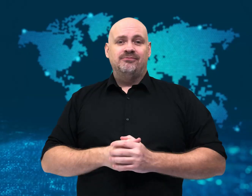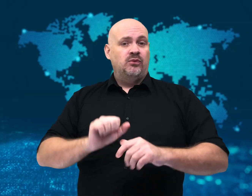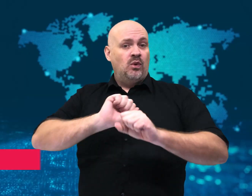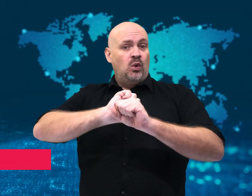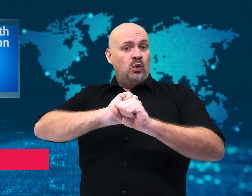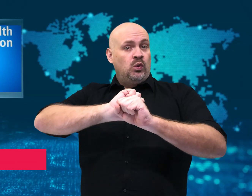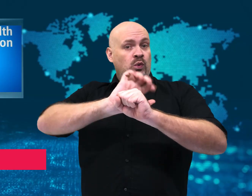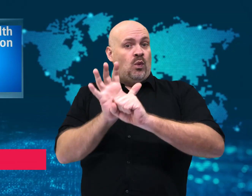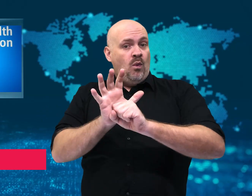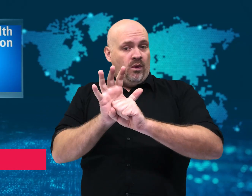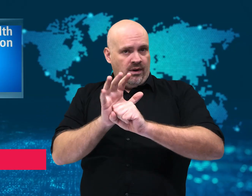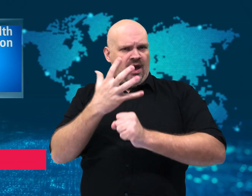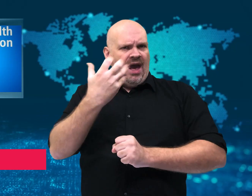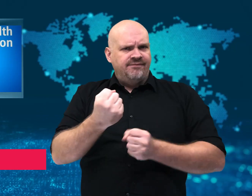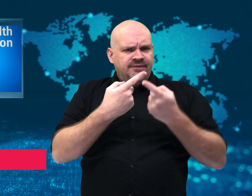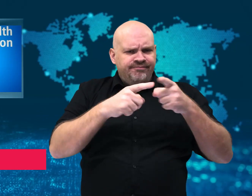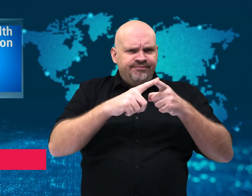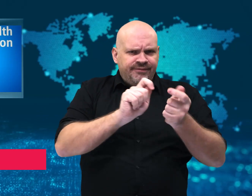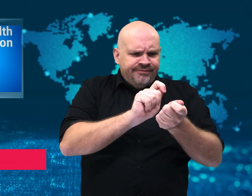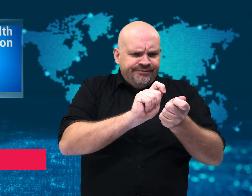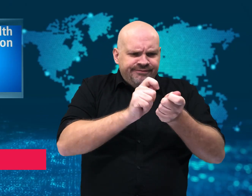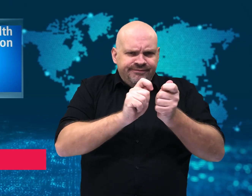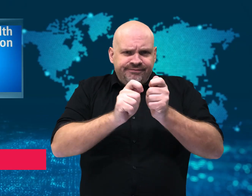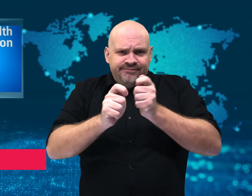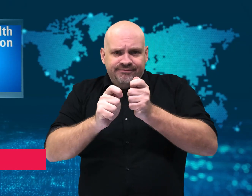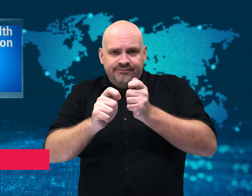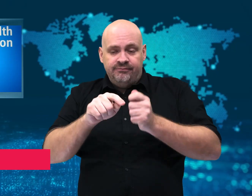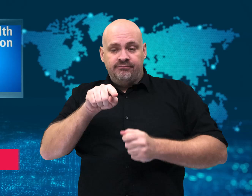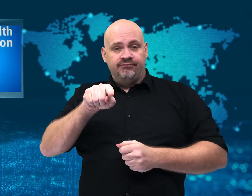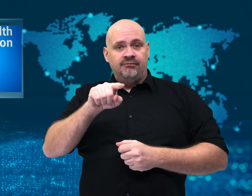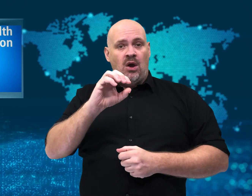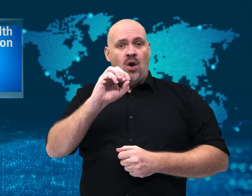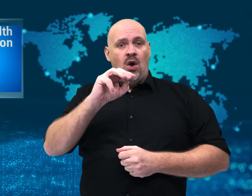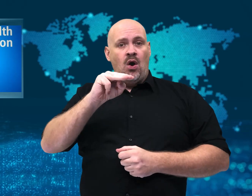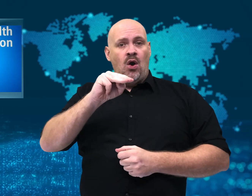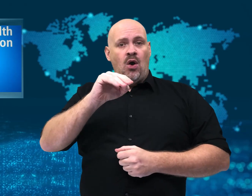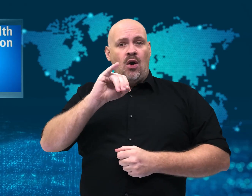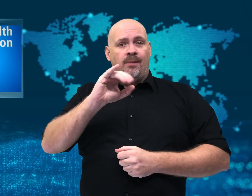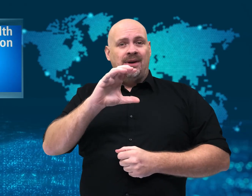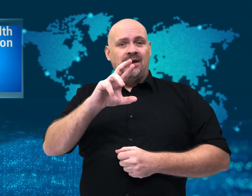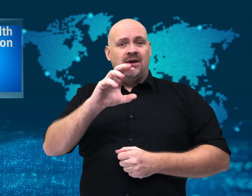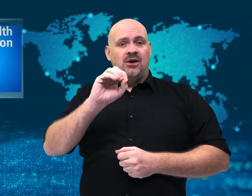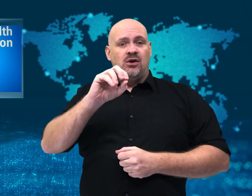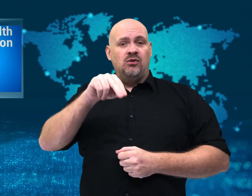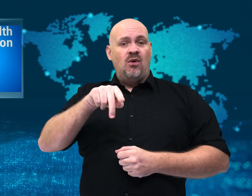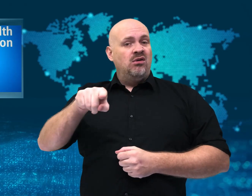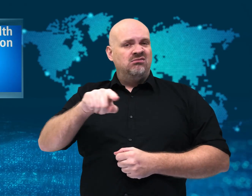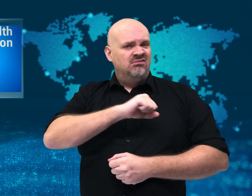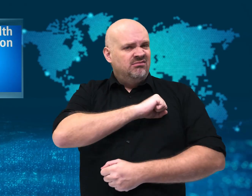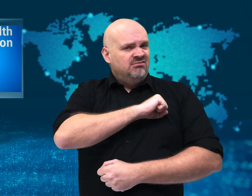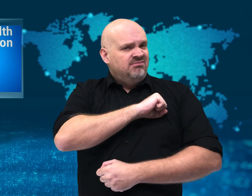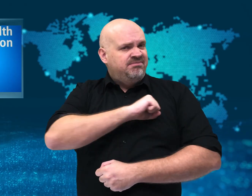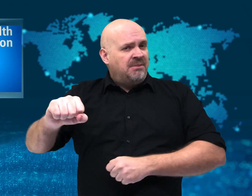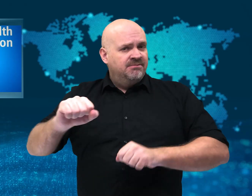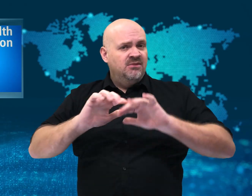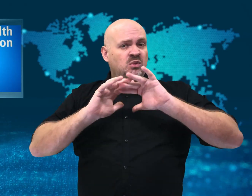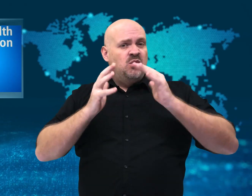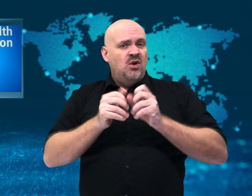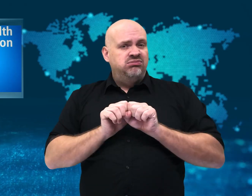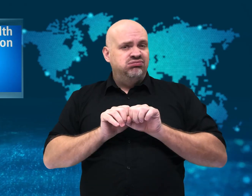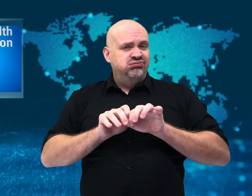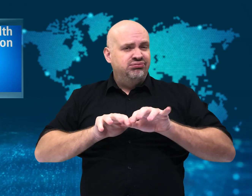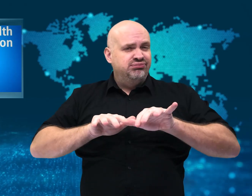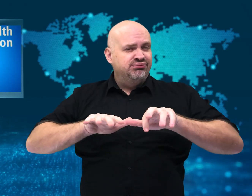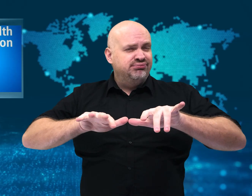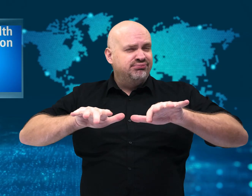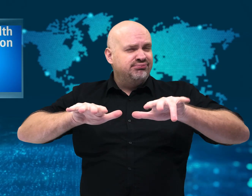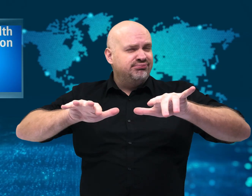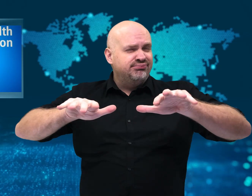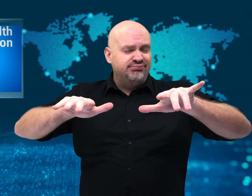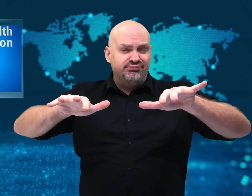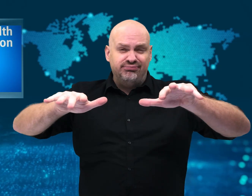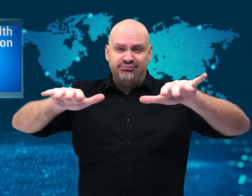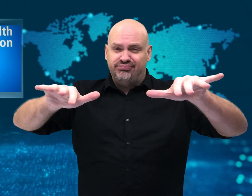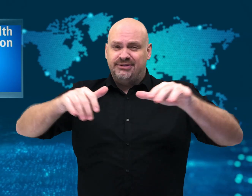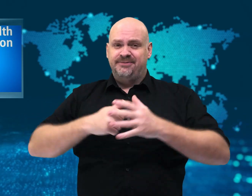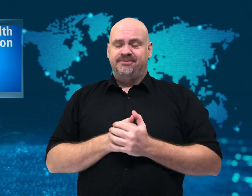[Gavin]: A COVID-19 variant called Omicron is quickly spreading worldwide.